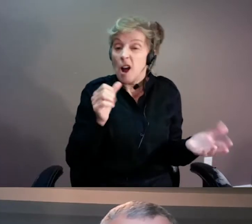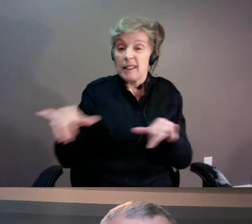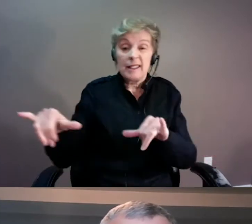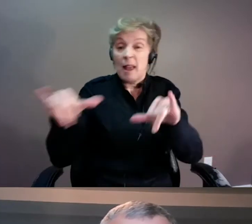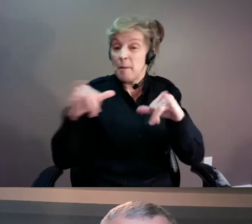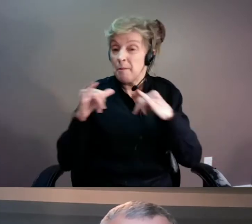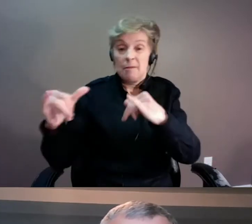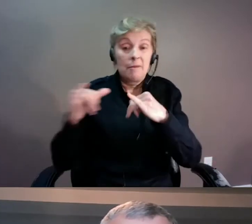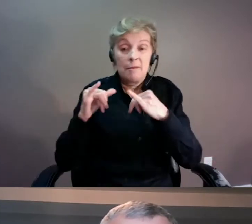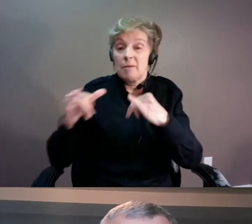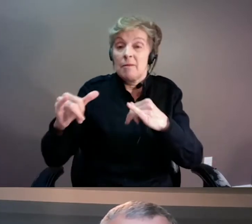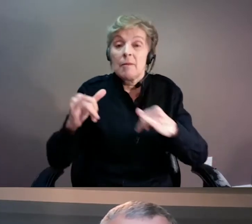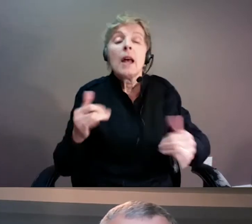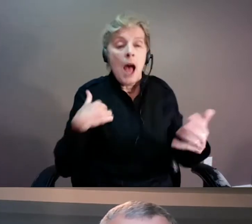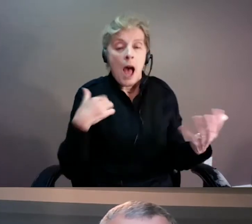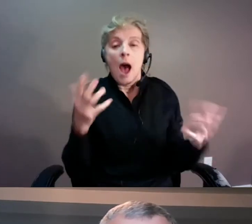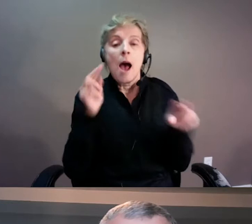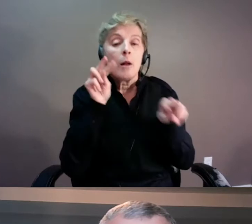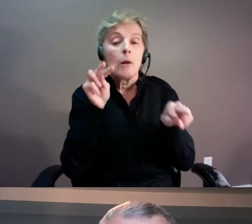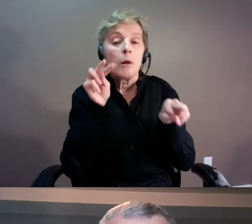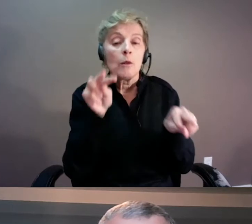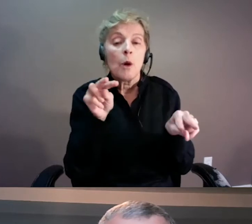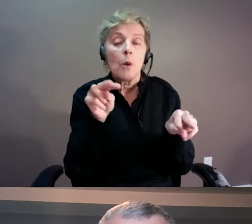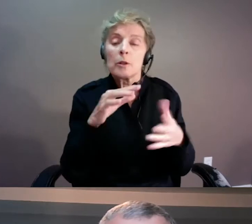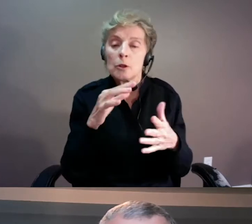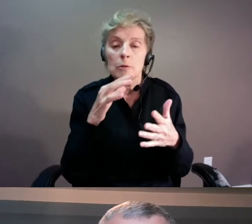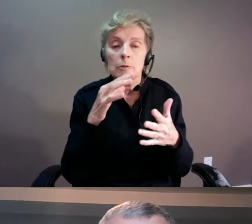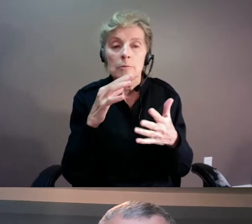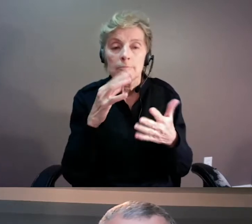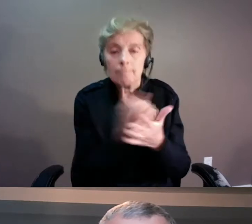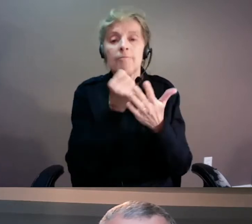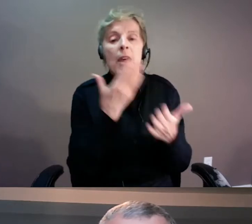and I look forward to the opportunity to do that, so thank you very kindly for that, Alec.